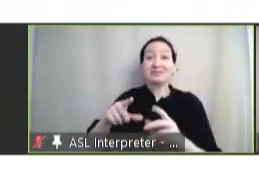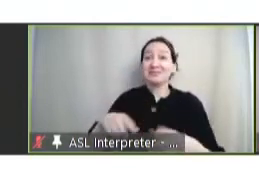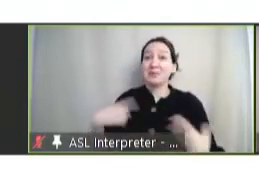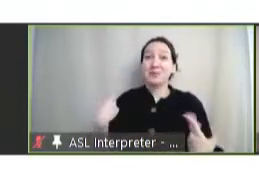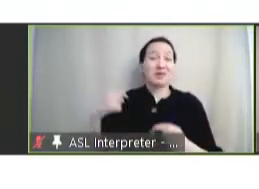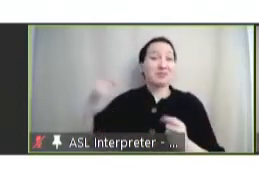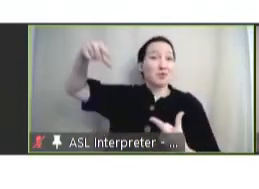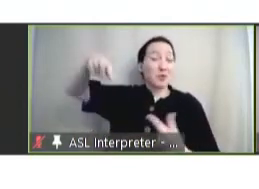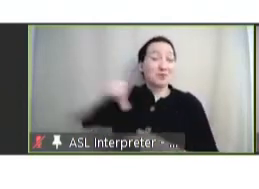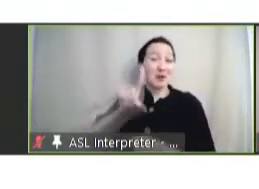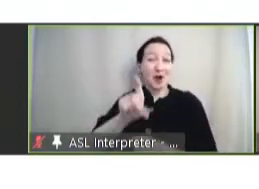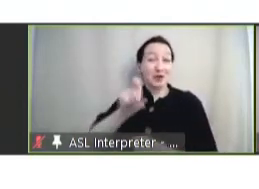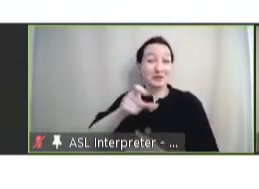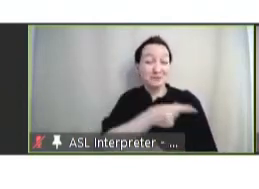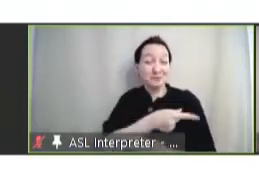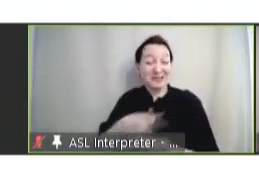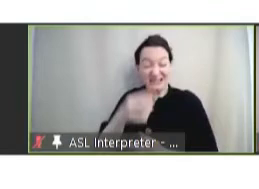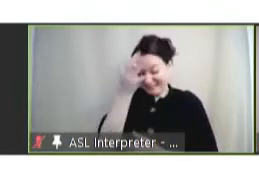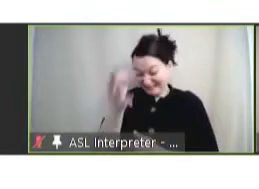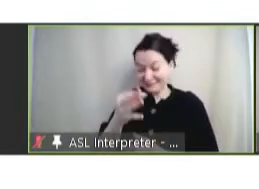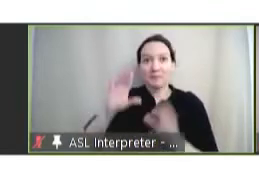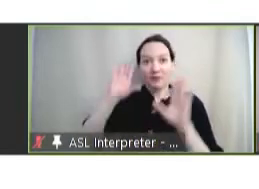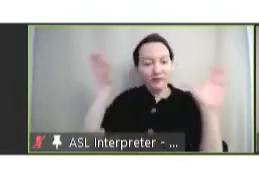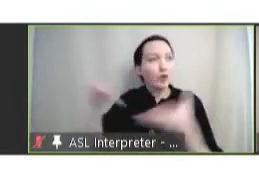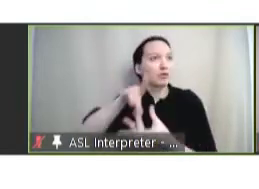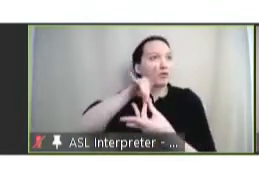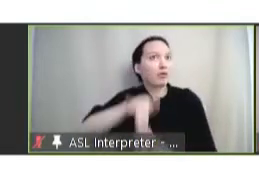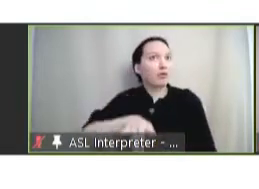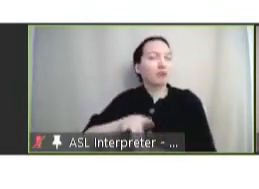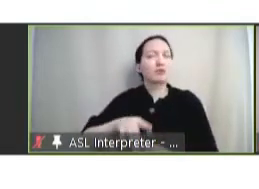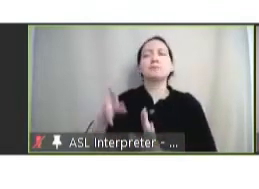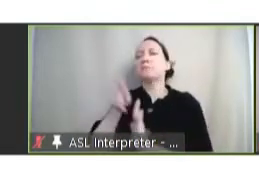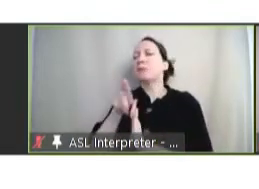And my focus every time I've made a decision around what policies to have in place for the